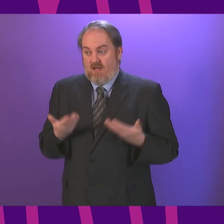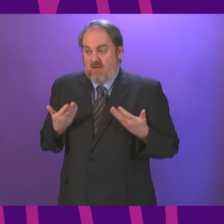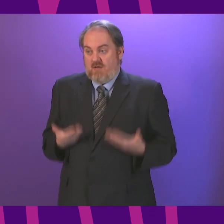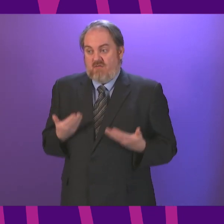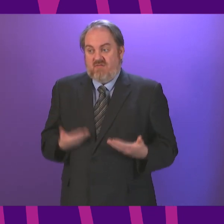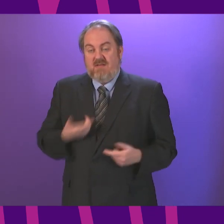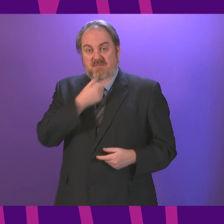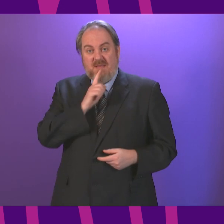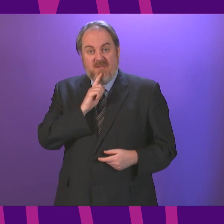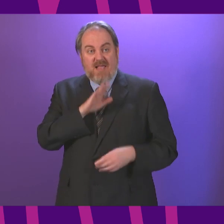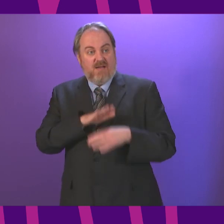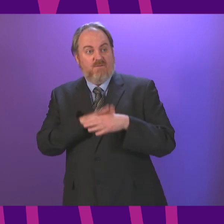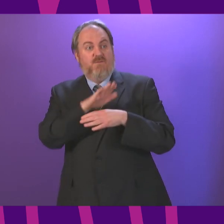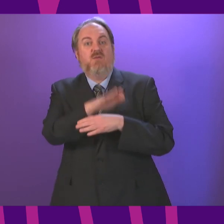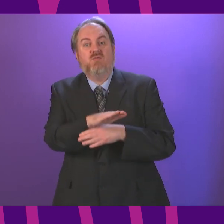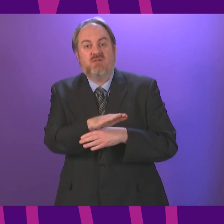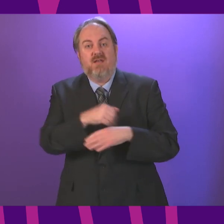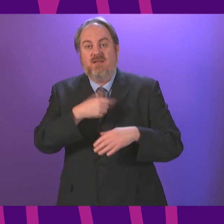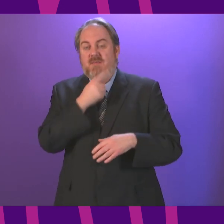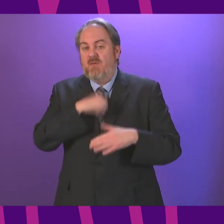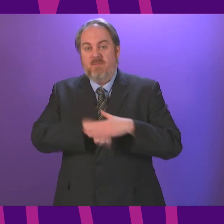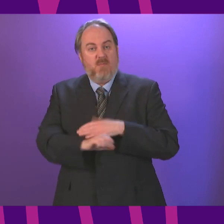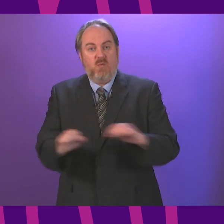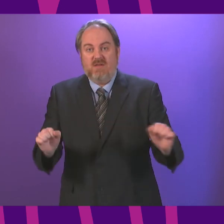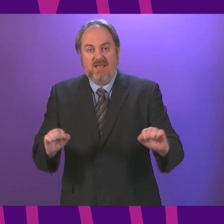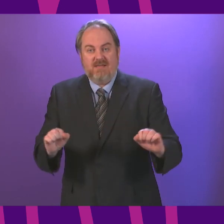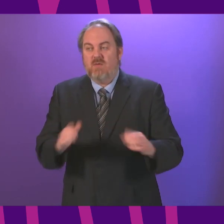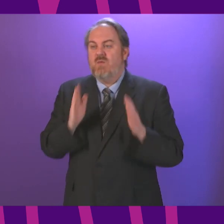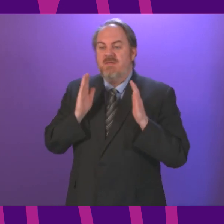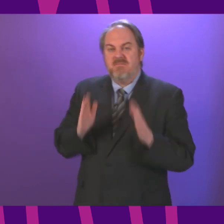in Scotland and across the world ... Politicians ... must have the courage to act now”.